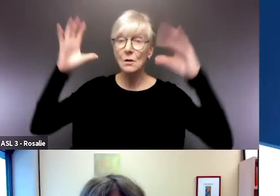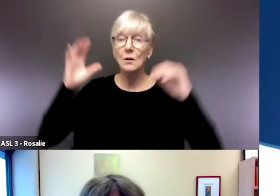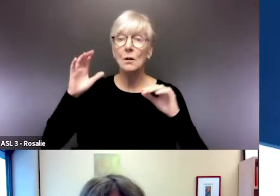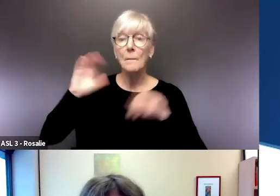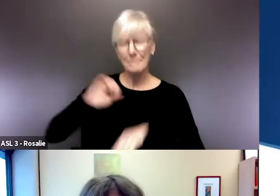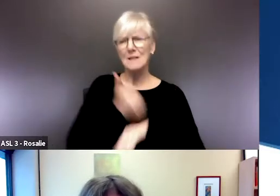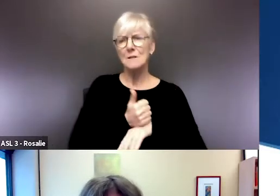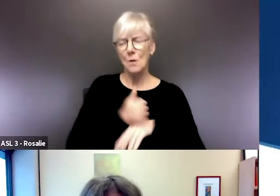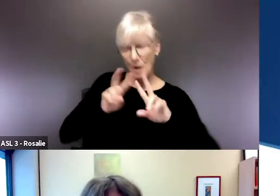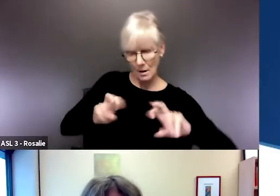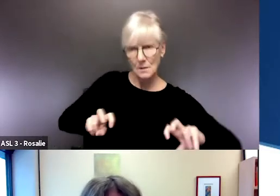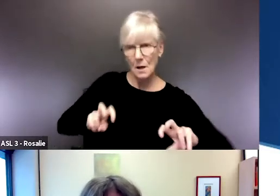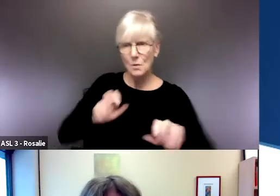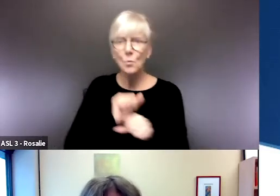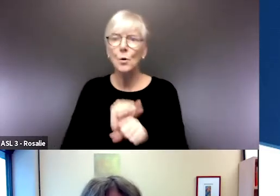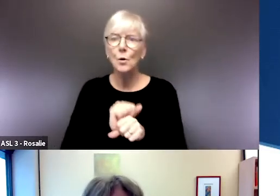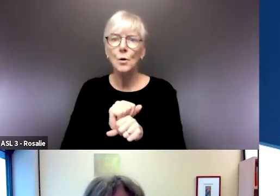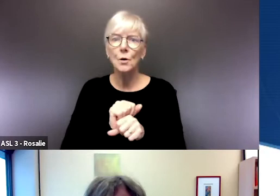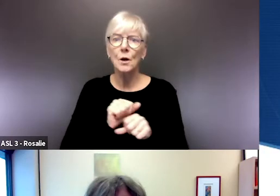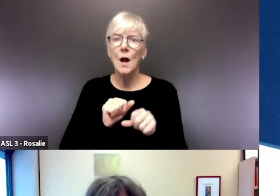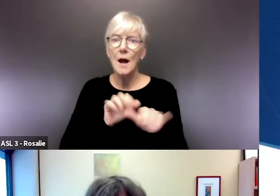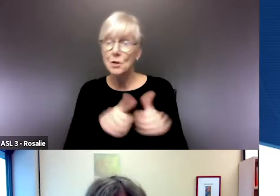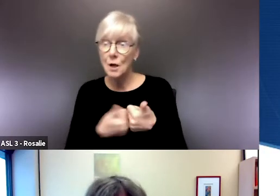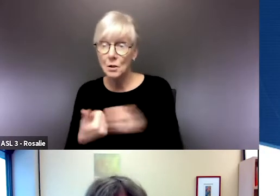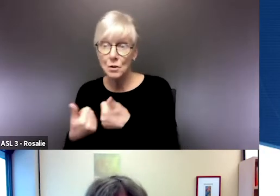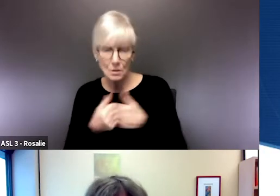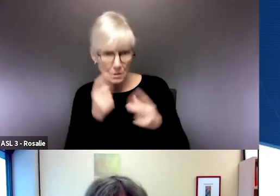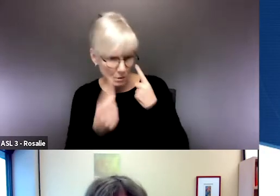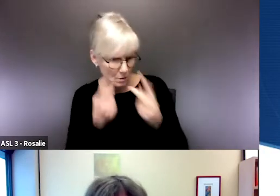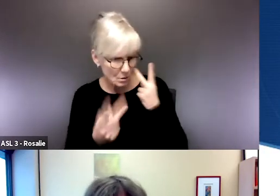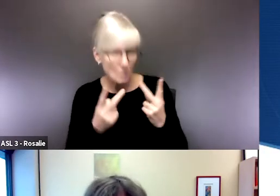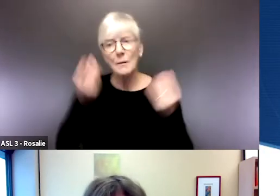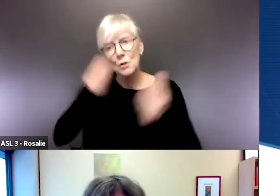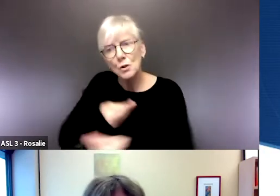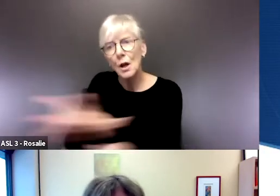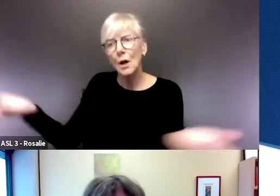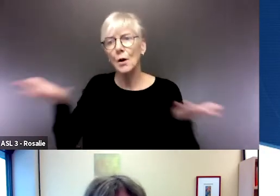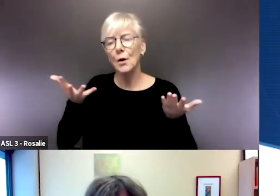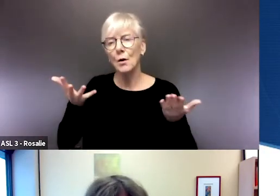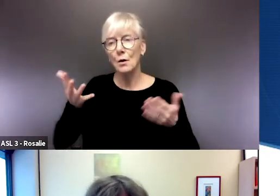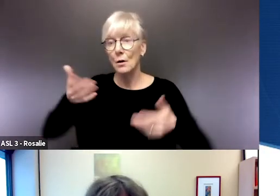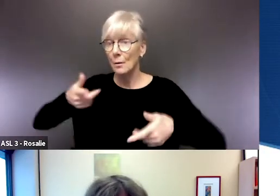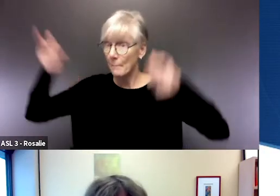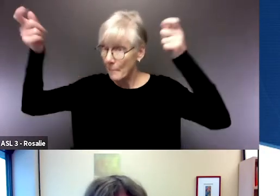raises must be shared by all staff, management, senior staff, the union and workers. The role